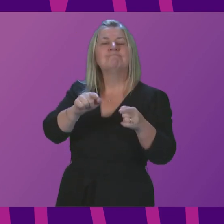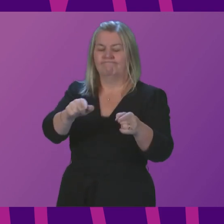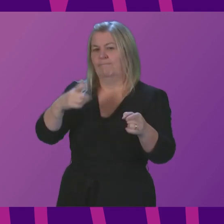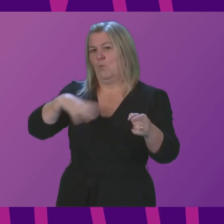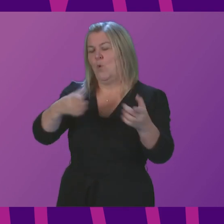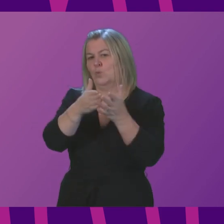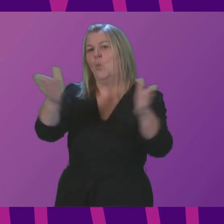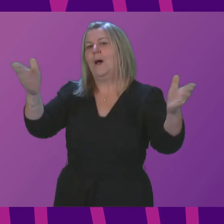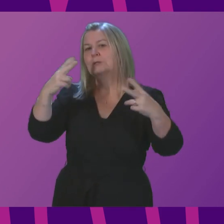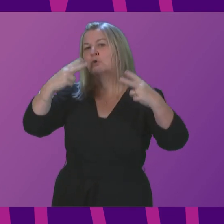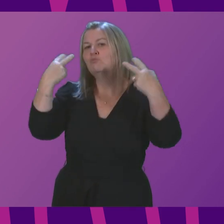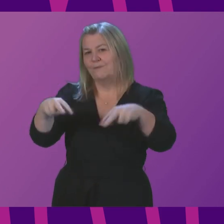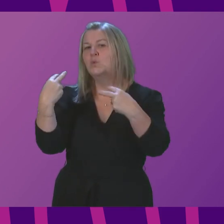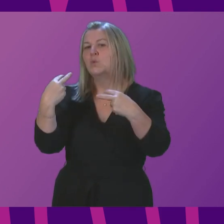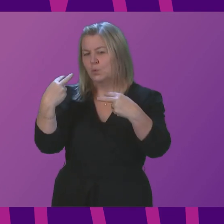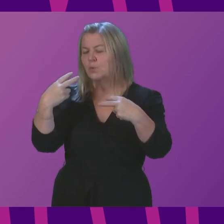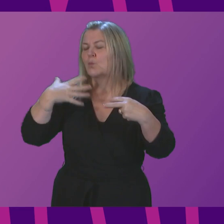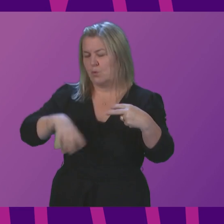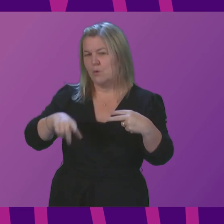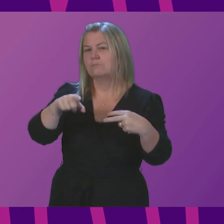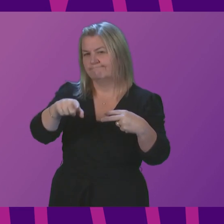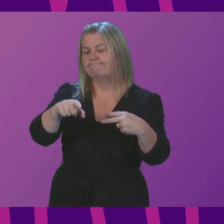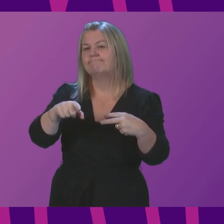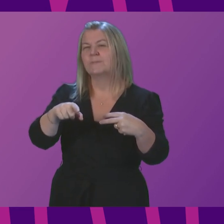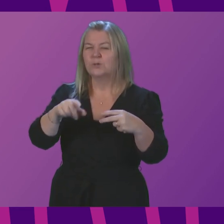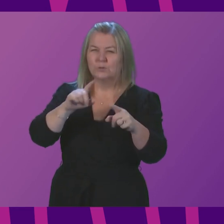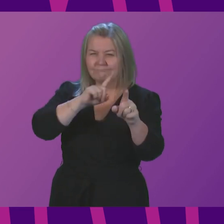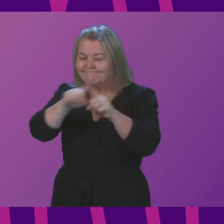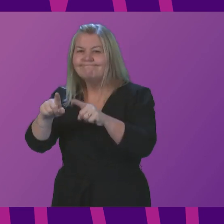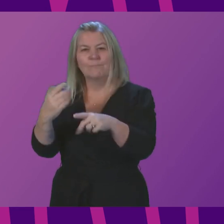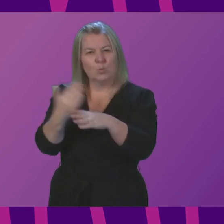review. Any necessary action will be taken as a result of those strands of work.